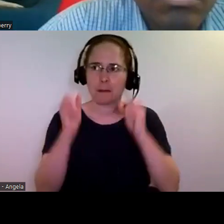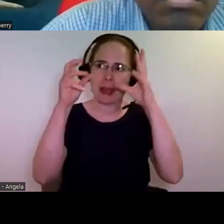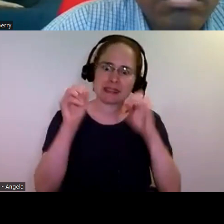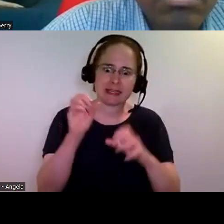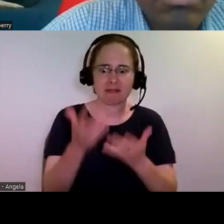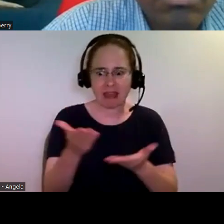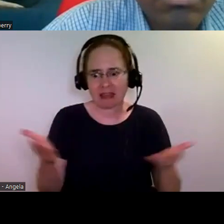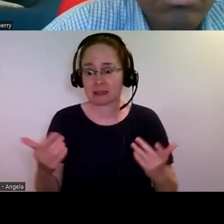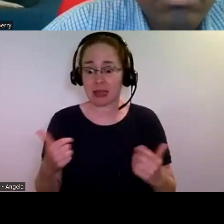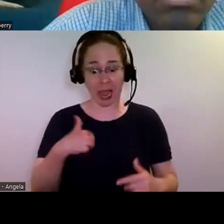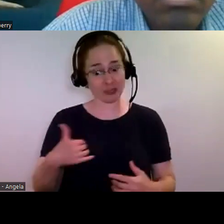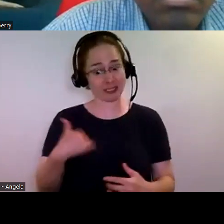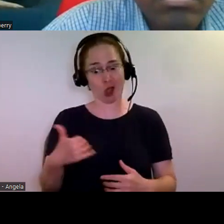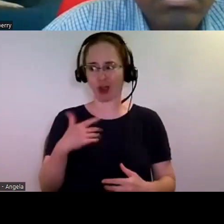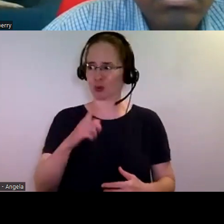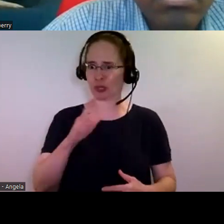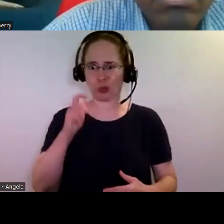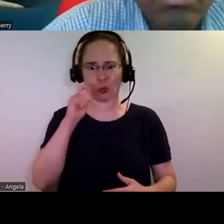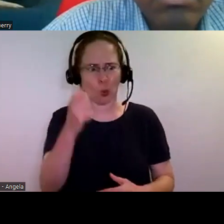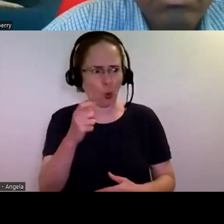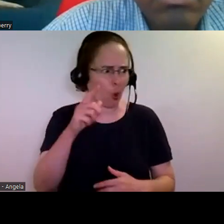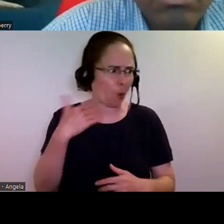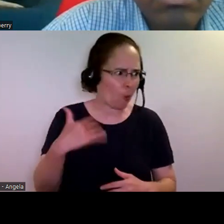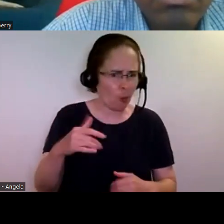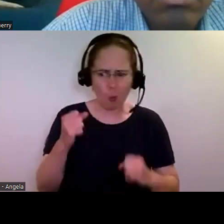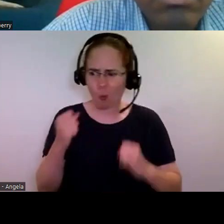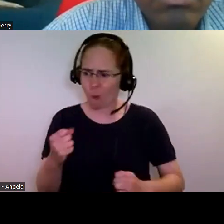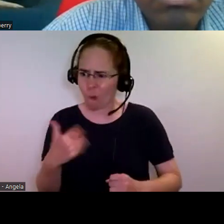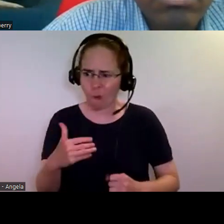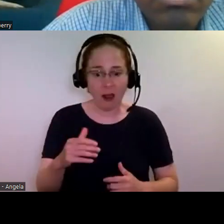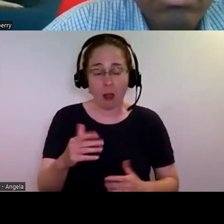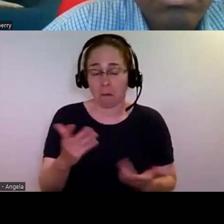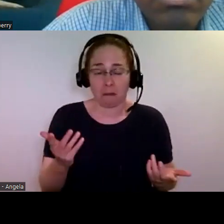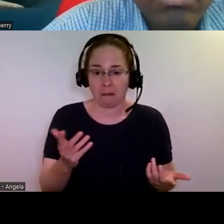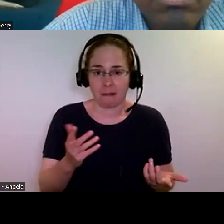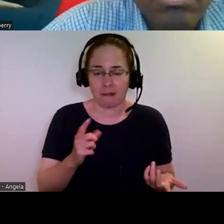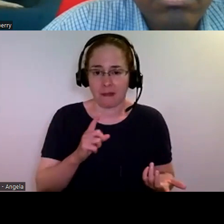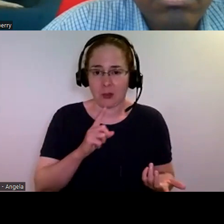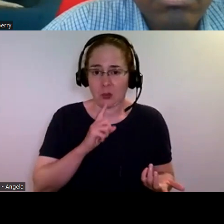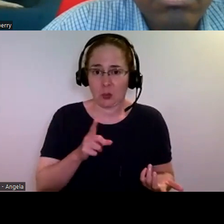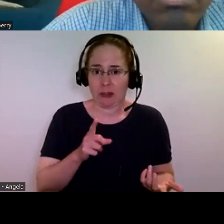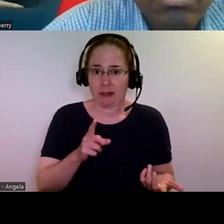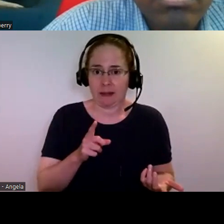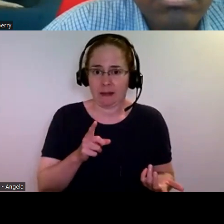that was super like revolutionary to me because it wasn't really ever said flat out to me like